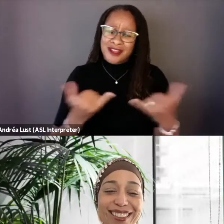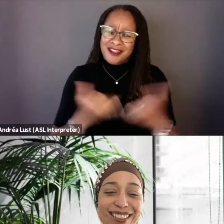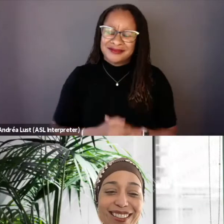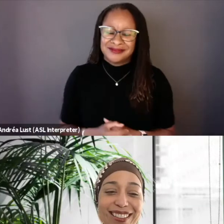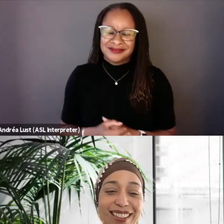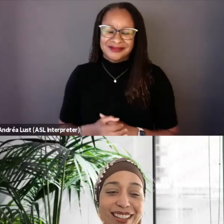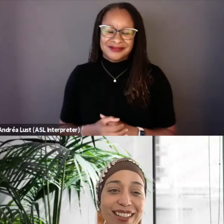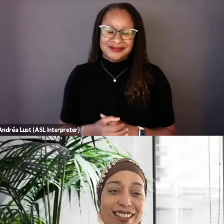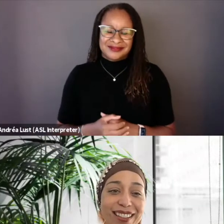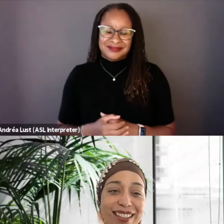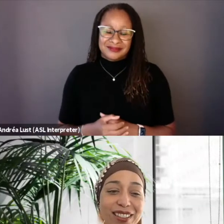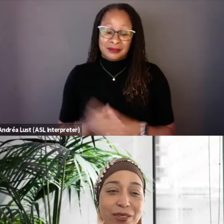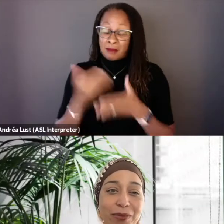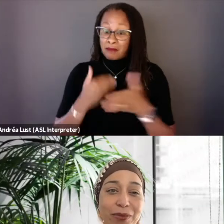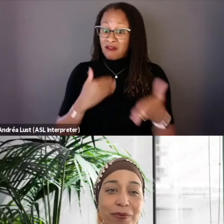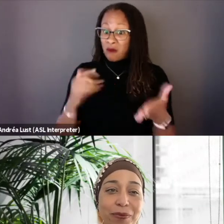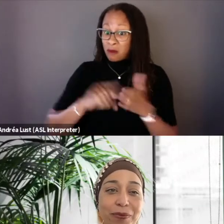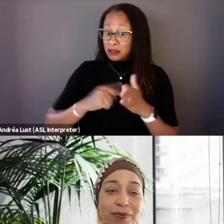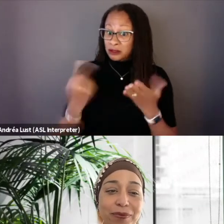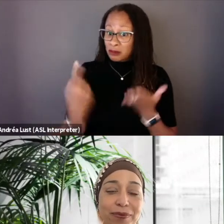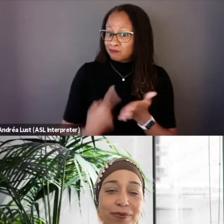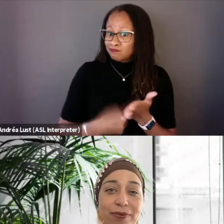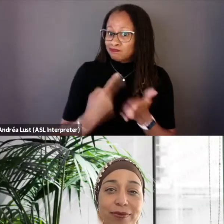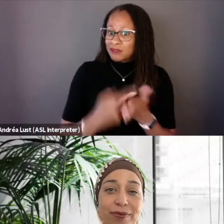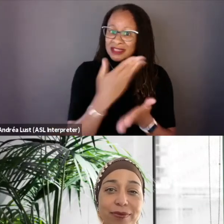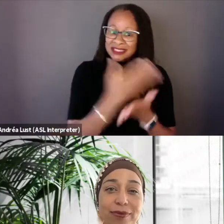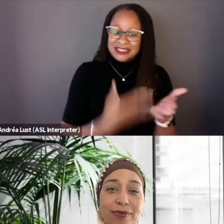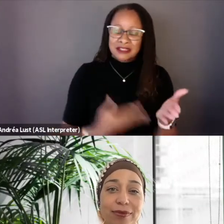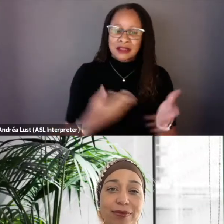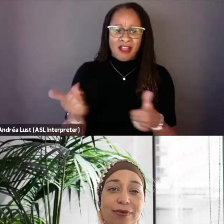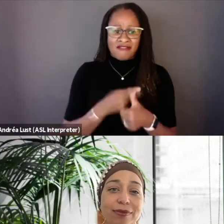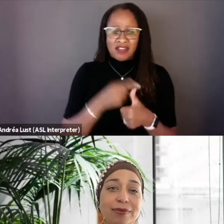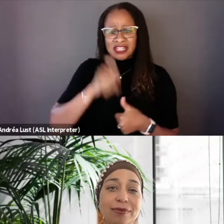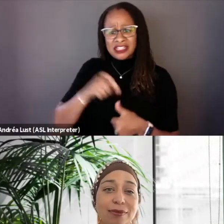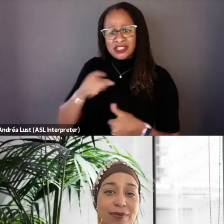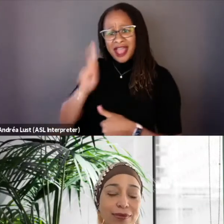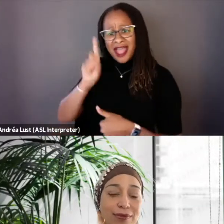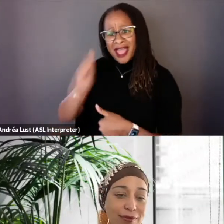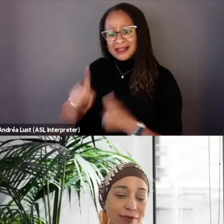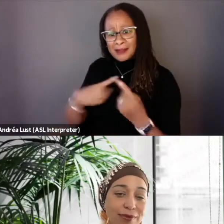Before we talk about the series, I've gotta ask Larry about that picture.